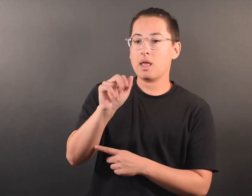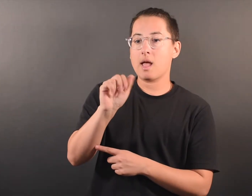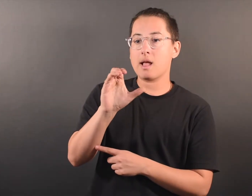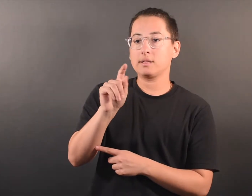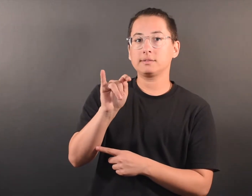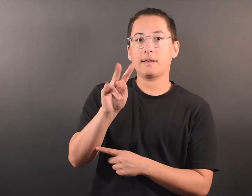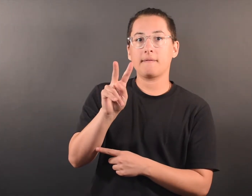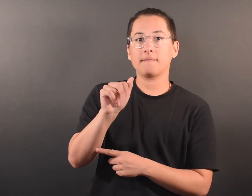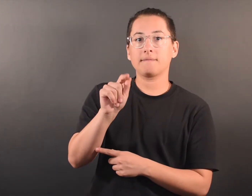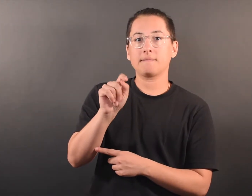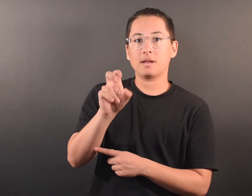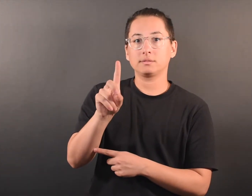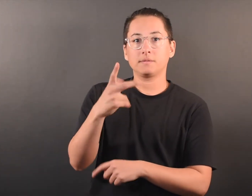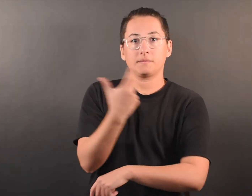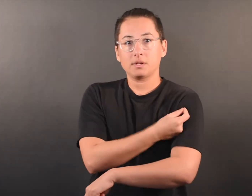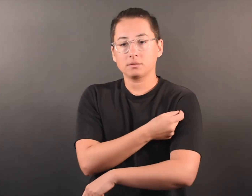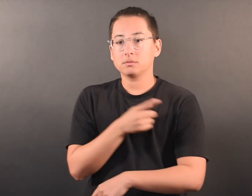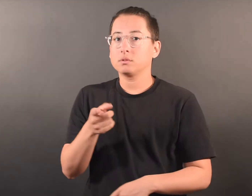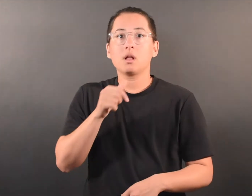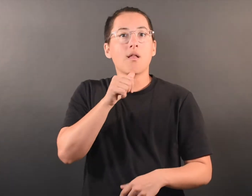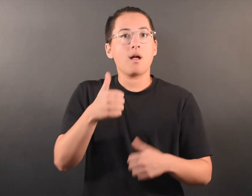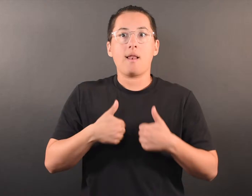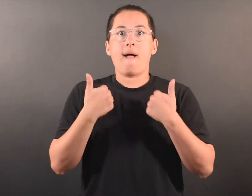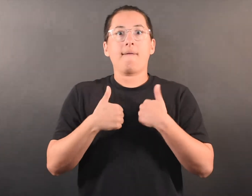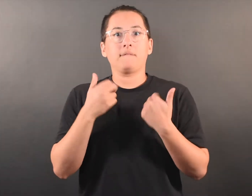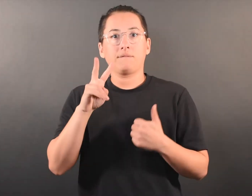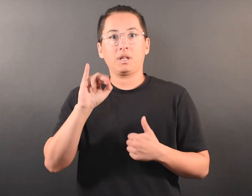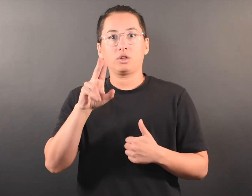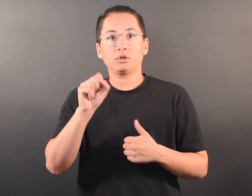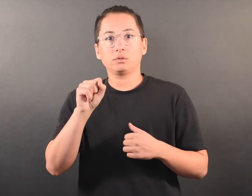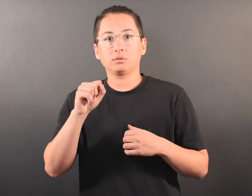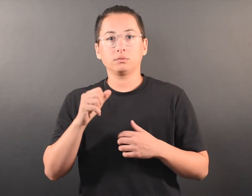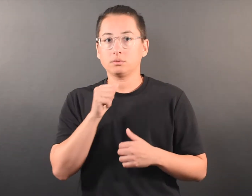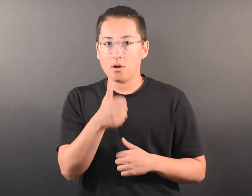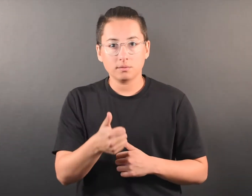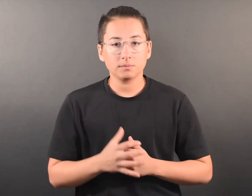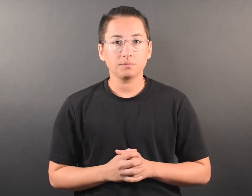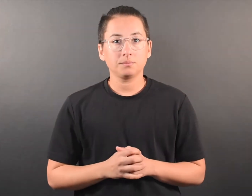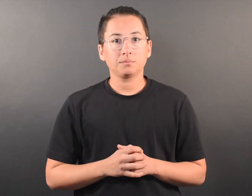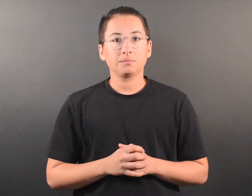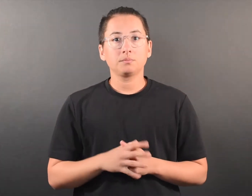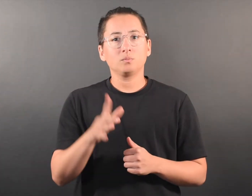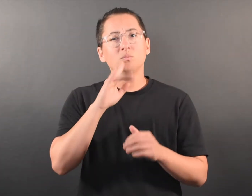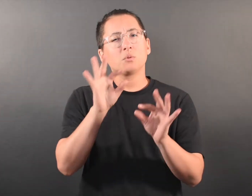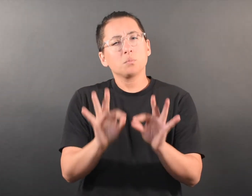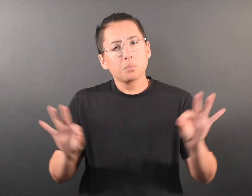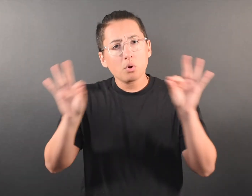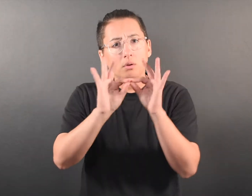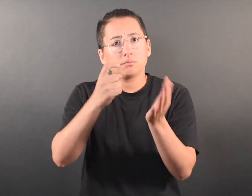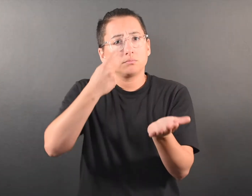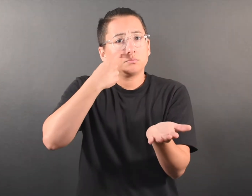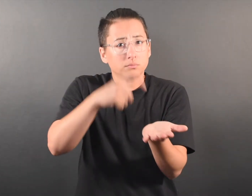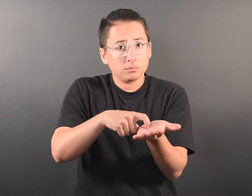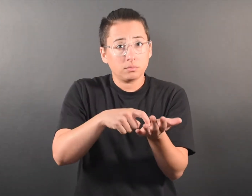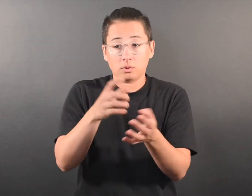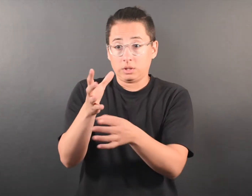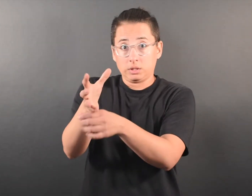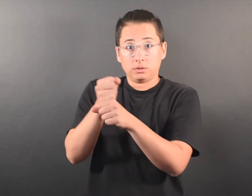inactivated vaccines and not live viruses. It's important to recognize that getting